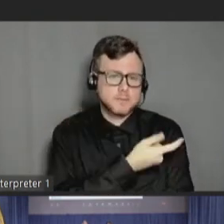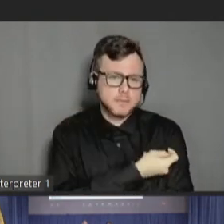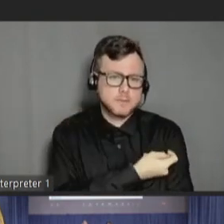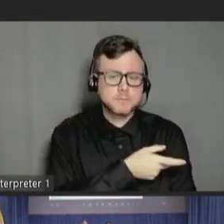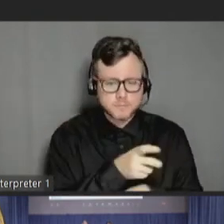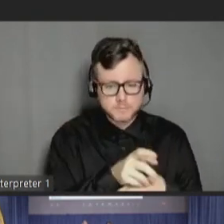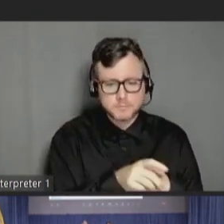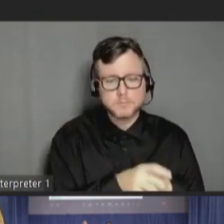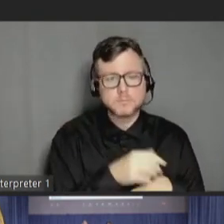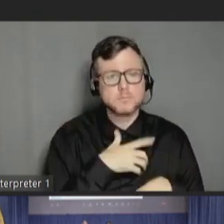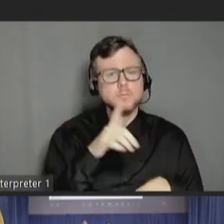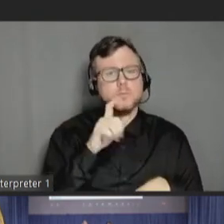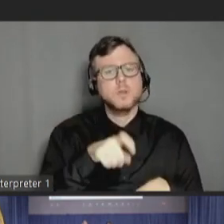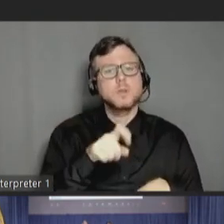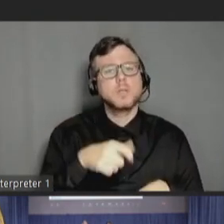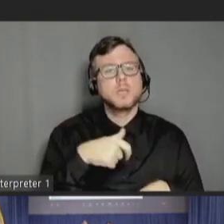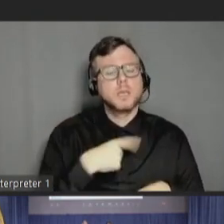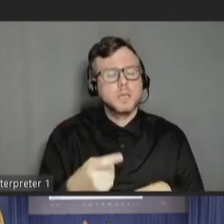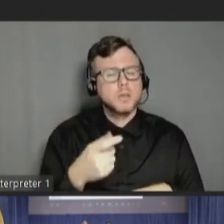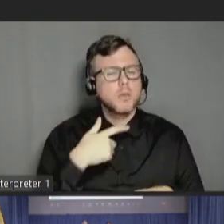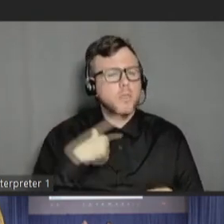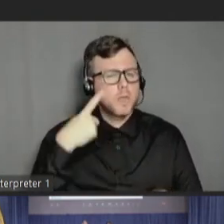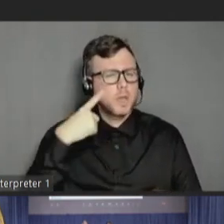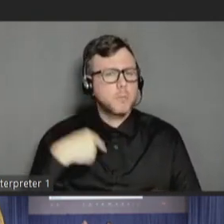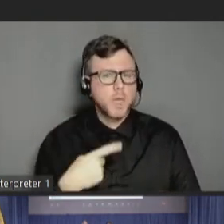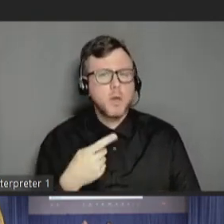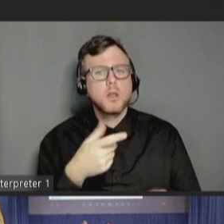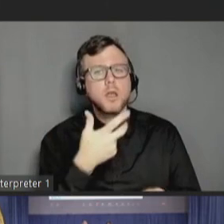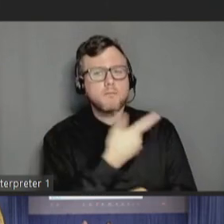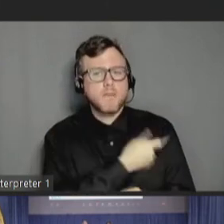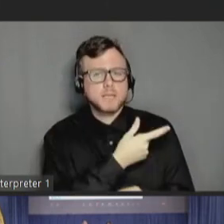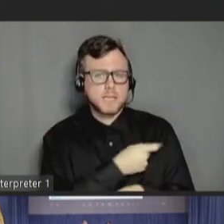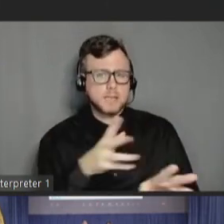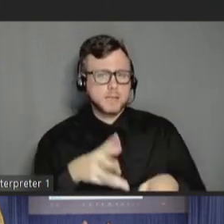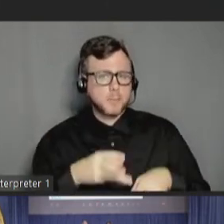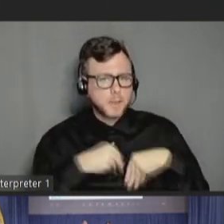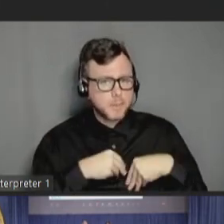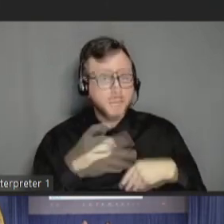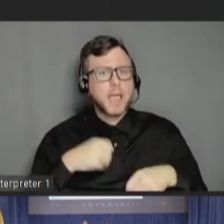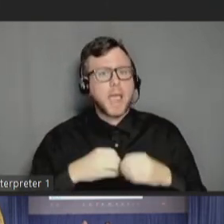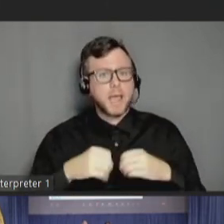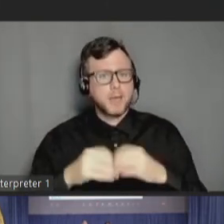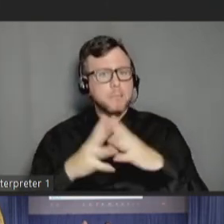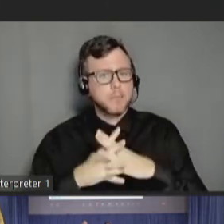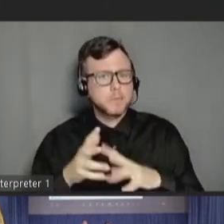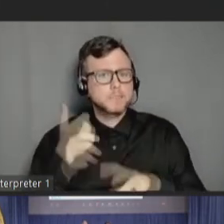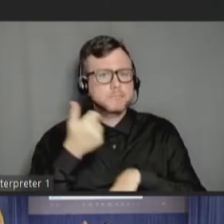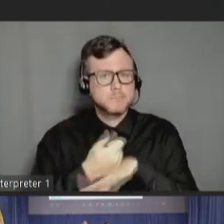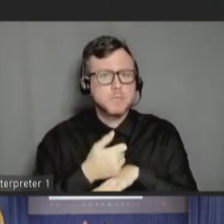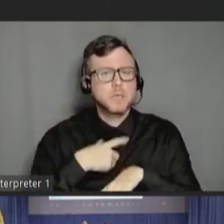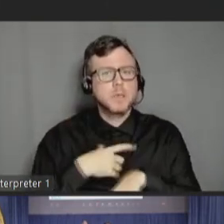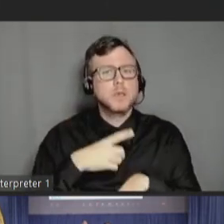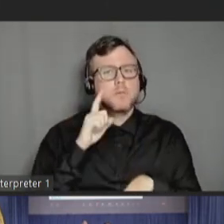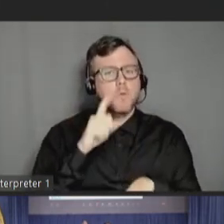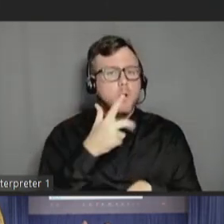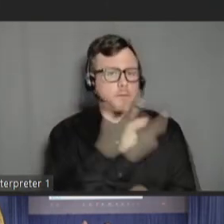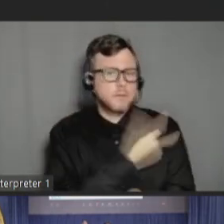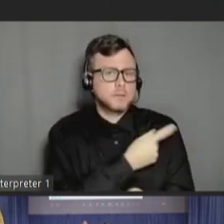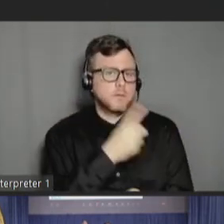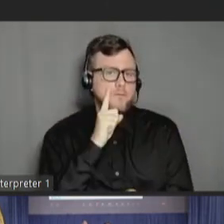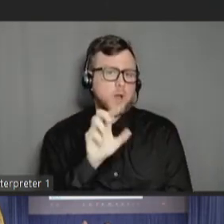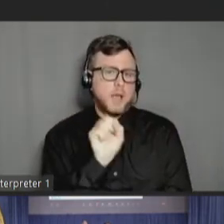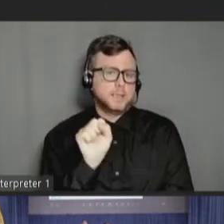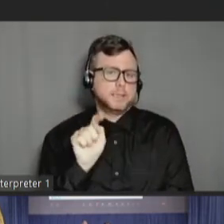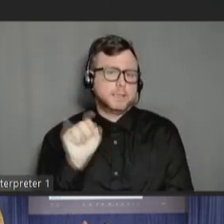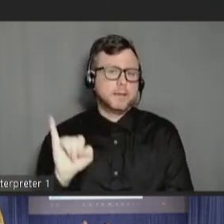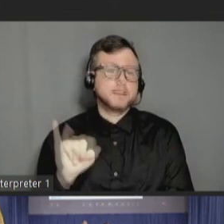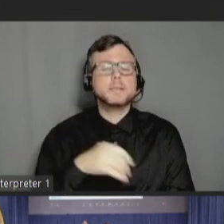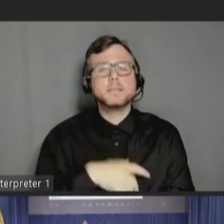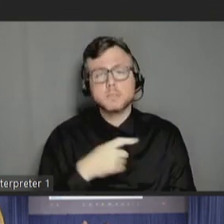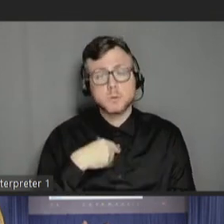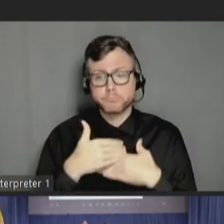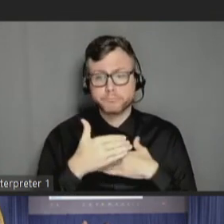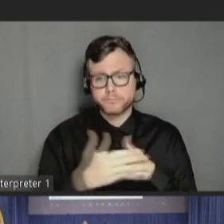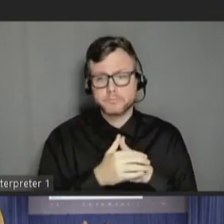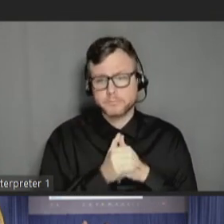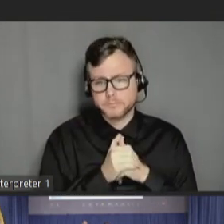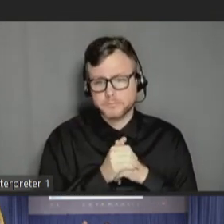about vaccine acceptability and implementation being this is a vaccine for an STI. Next, please.